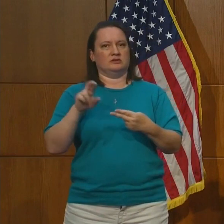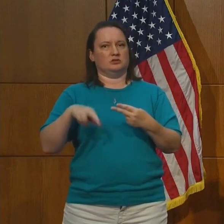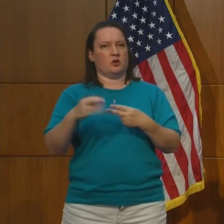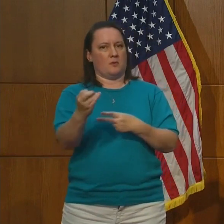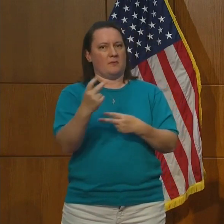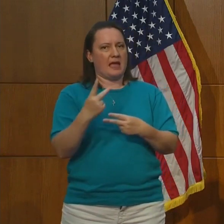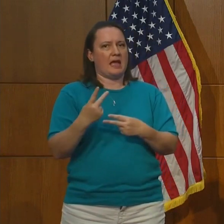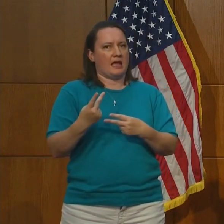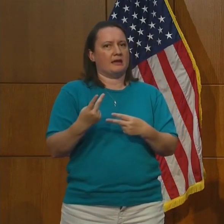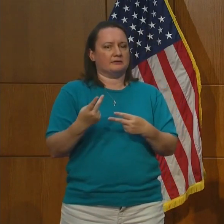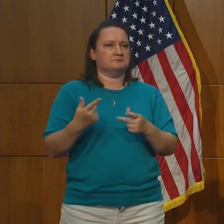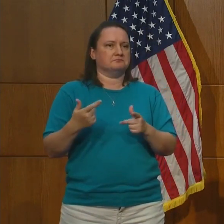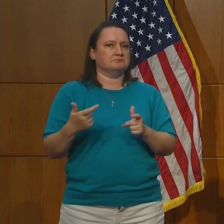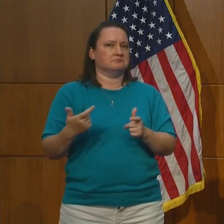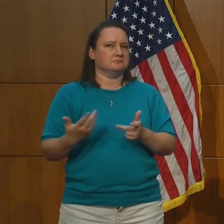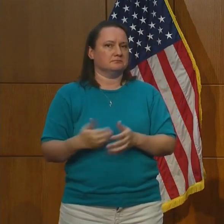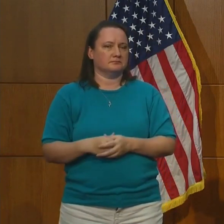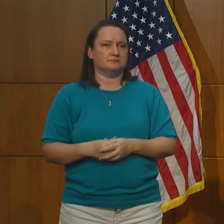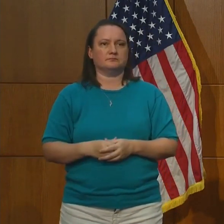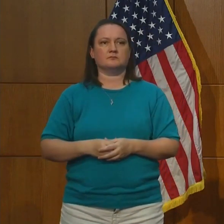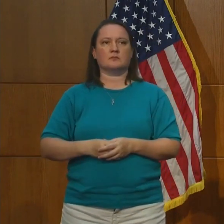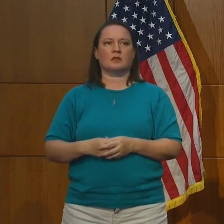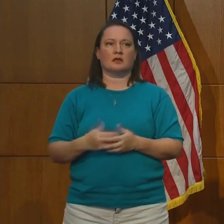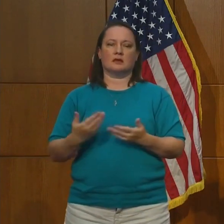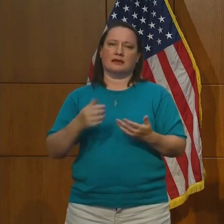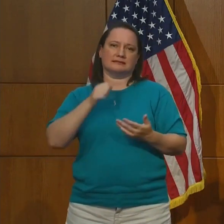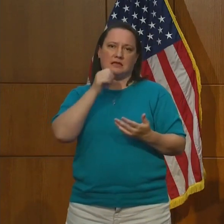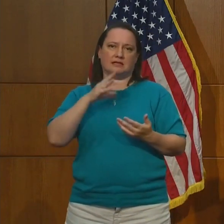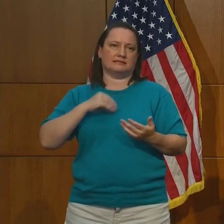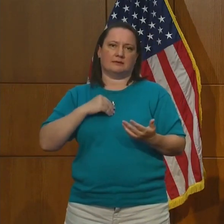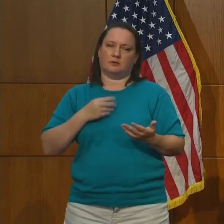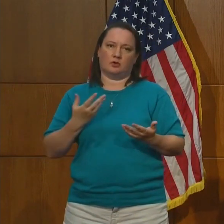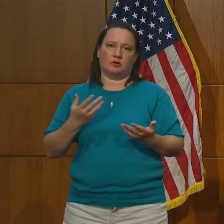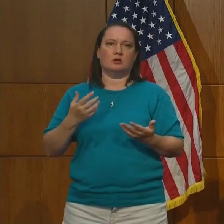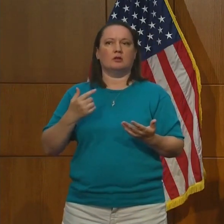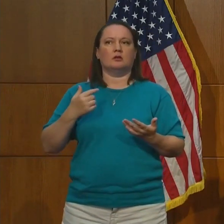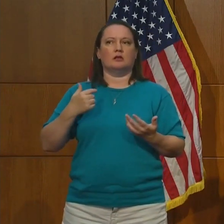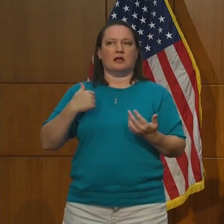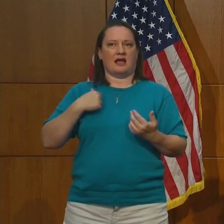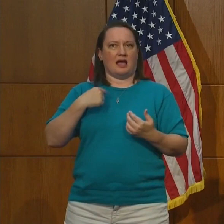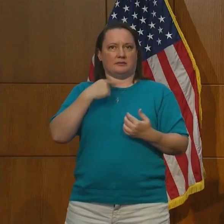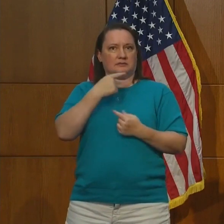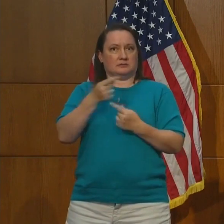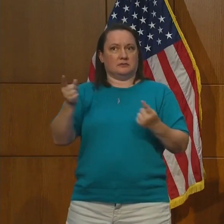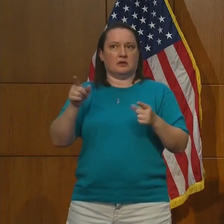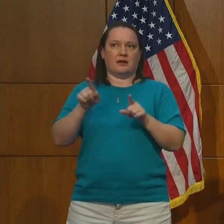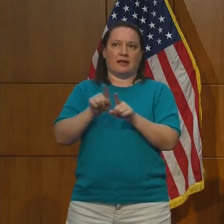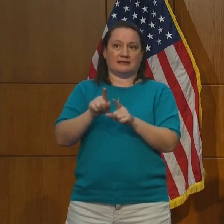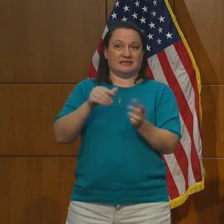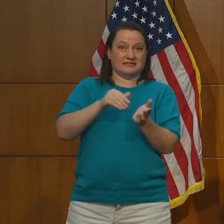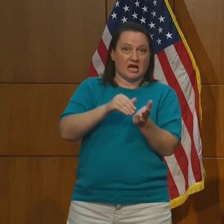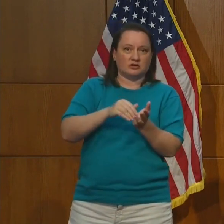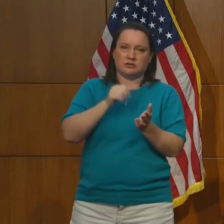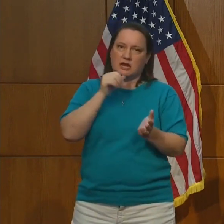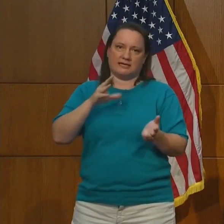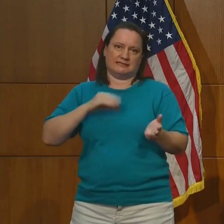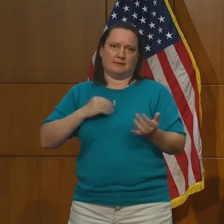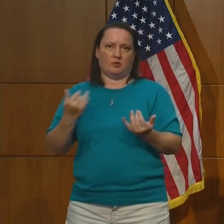CAN TO MAKE SURE THAT ALL. HAVE ACCESS TO THE TO TESTING THAT'S- ALL BACK. IN A REASONABLE AMOUNT OF TIME THIS IS AGAIN